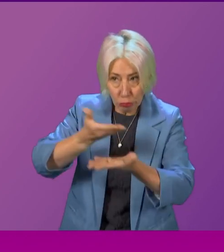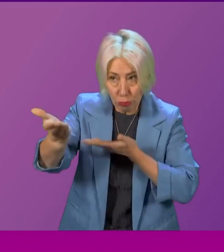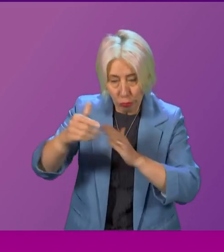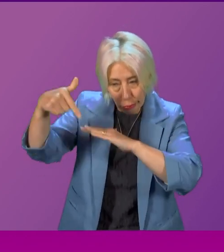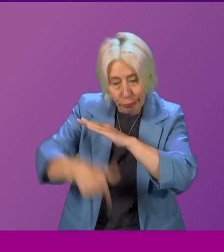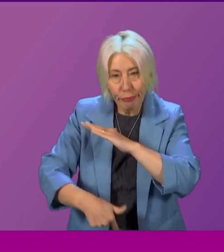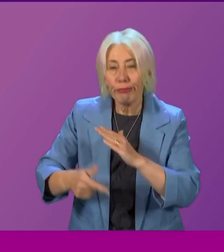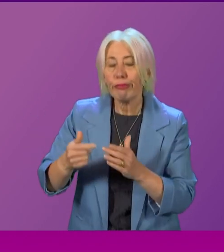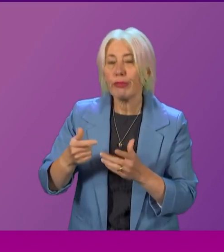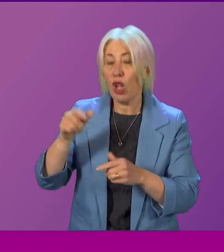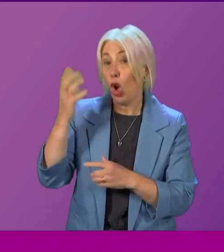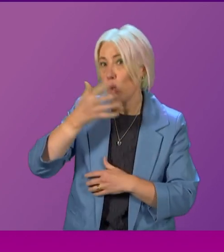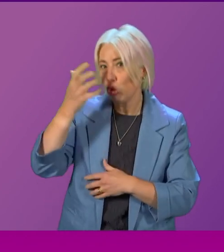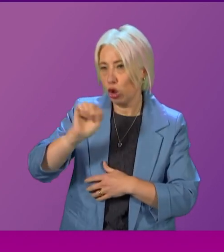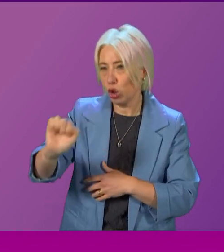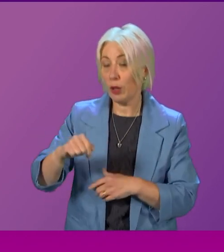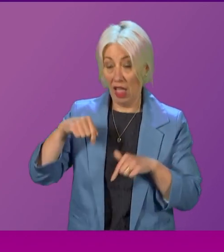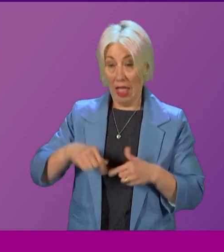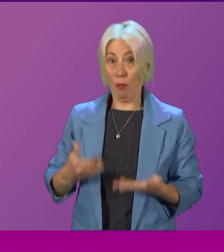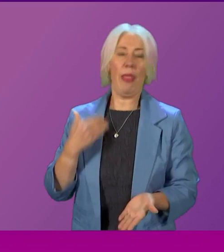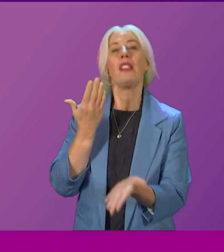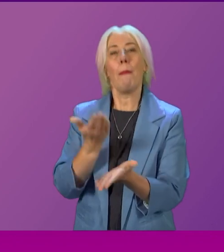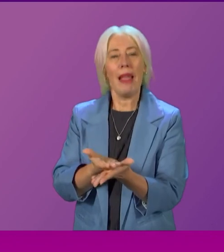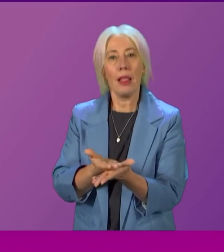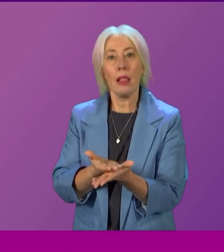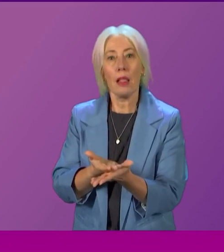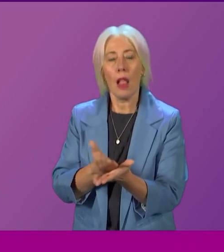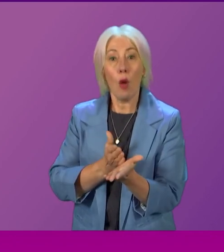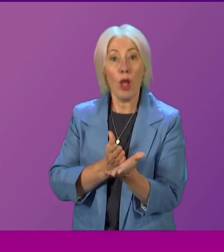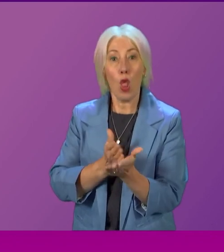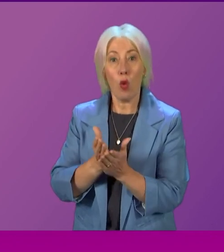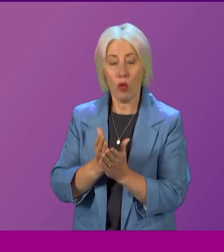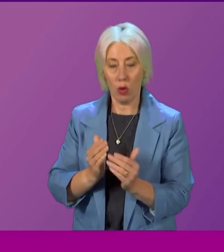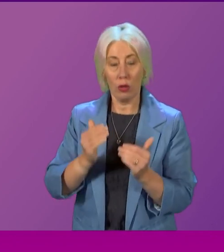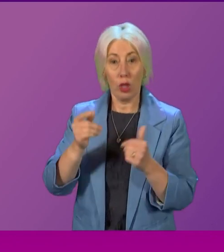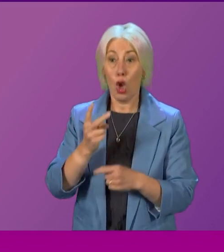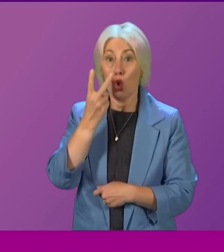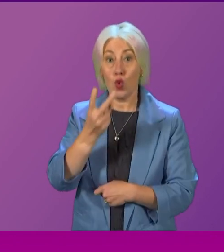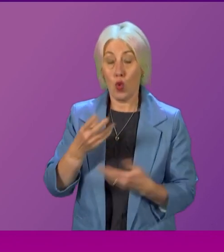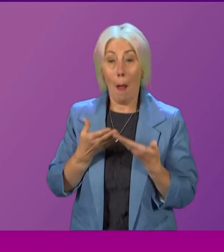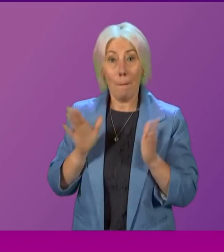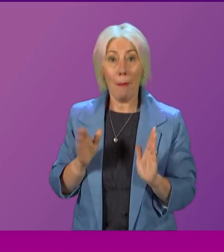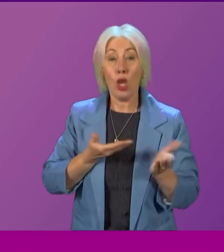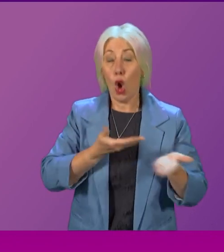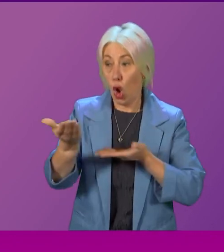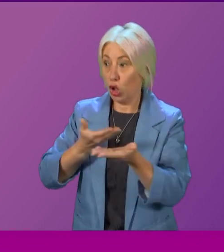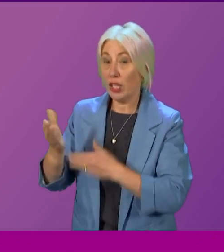Of course, the bill has not only gone through two public consultations; it is currently